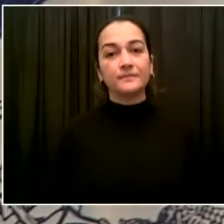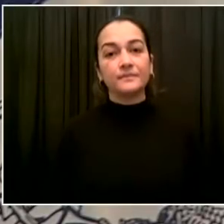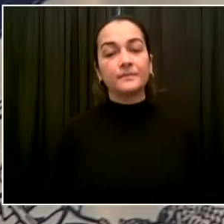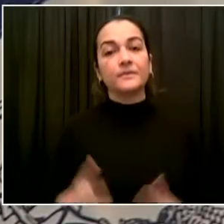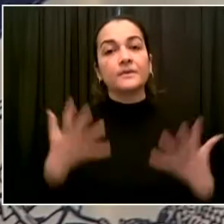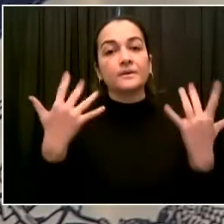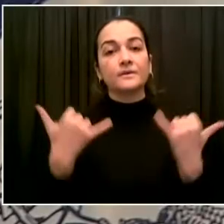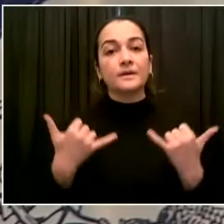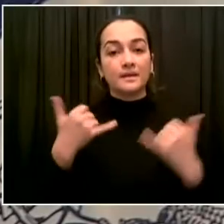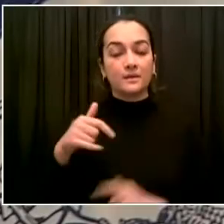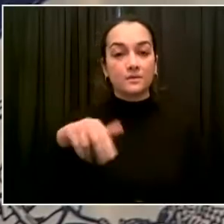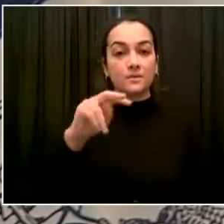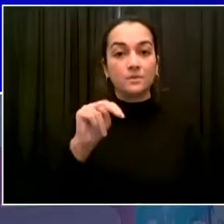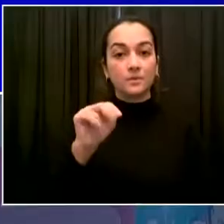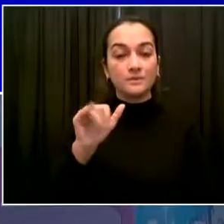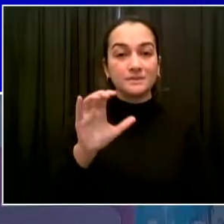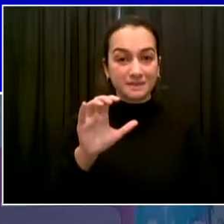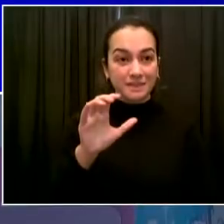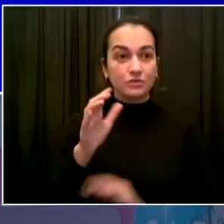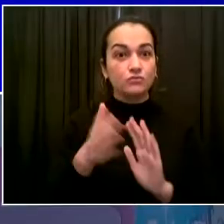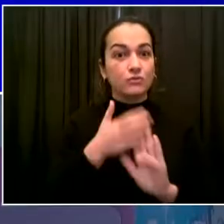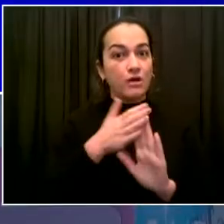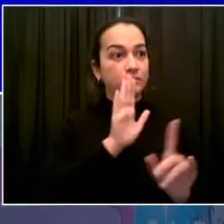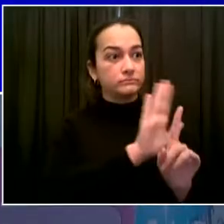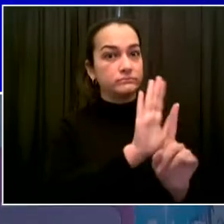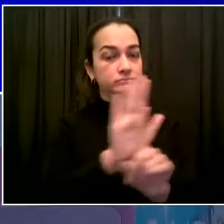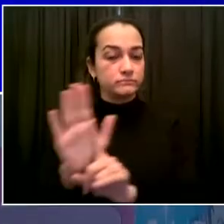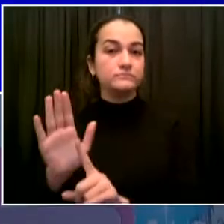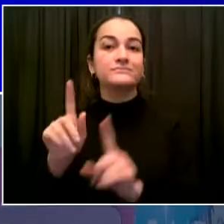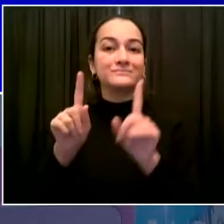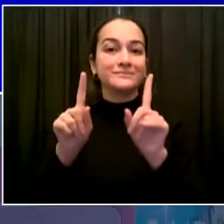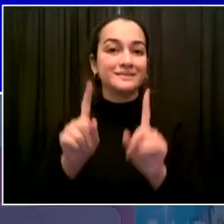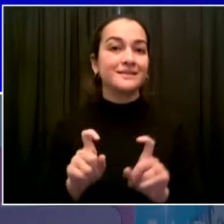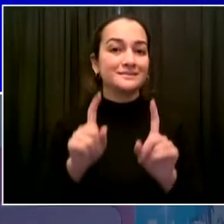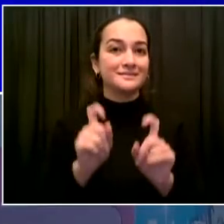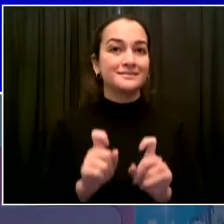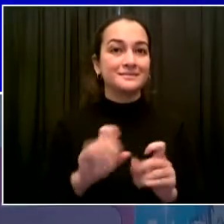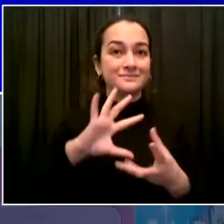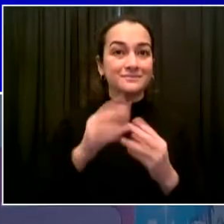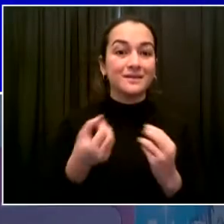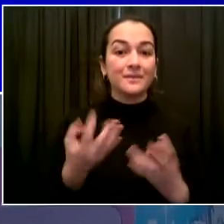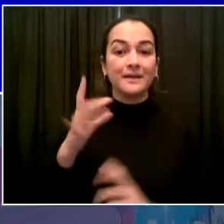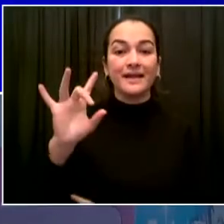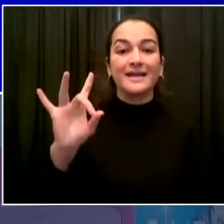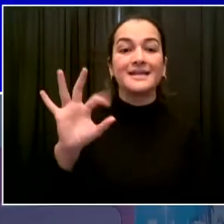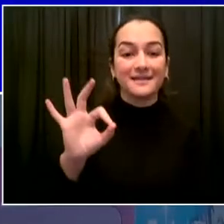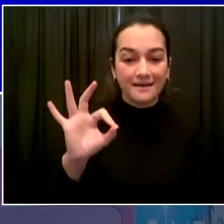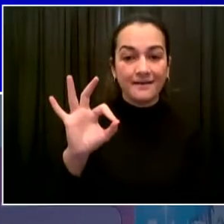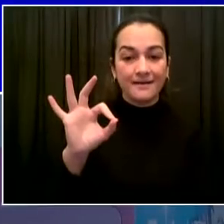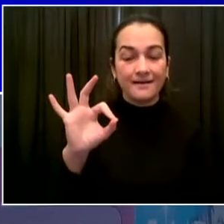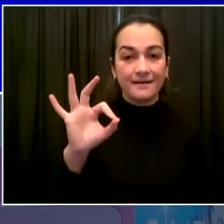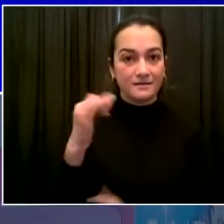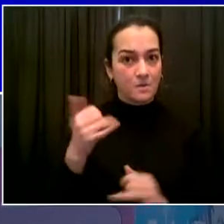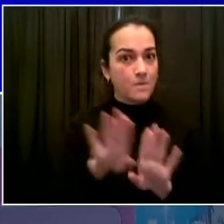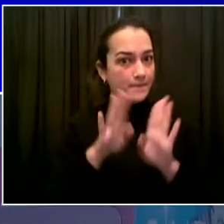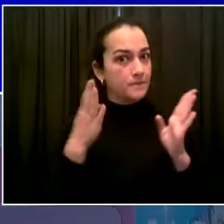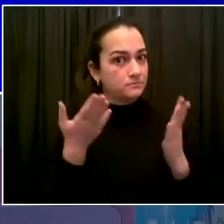IS WE WANT TO MAXIMIZE THE NUMBER PLACES THAT NEW YORKERS CAN GT ETTESED. AS OF NOW WE